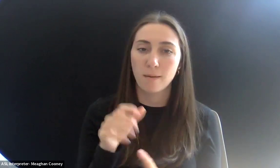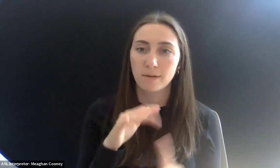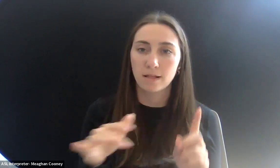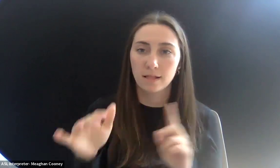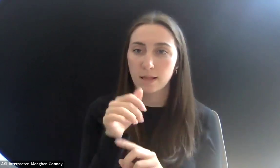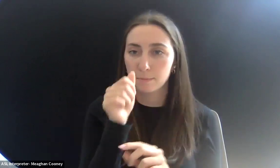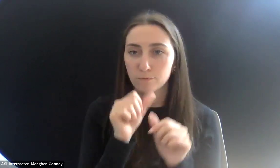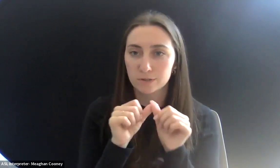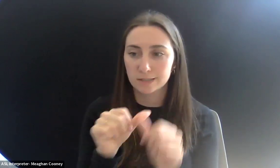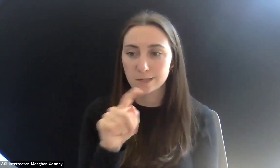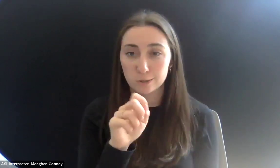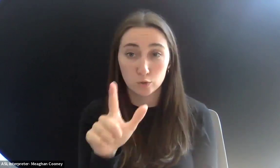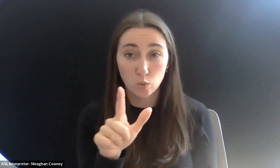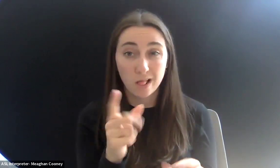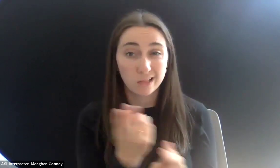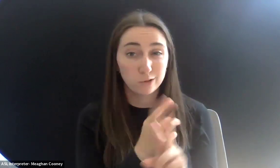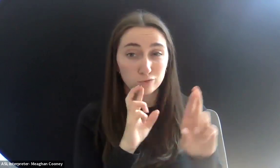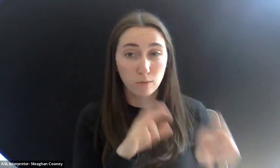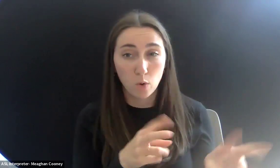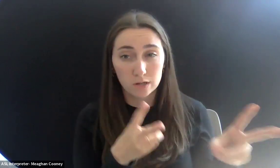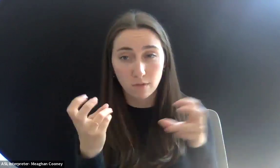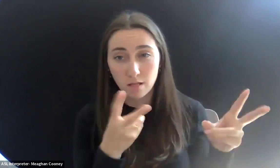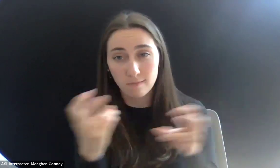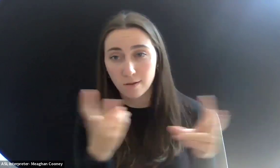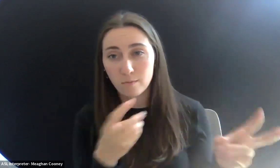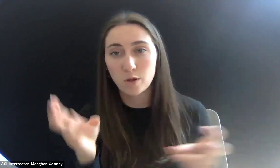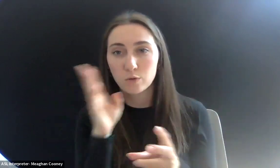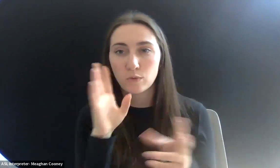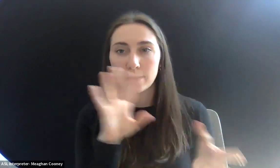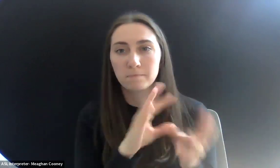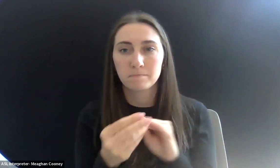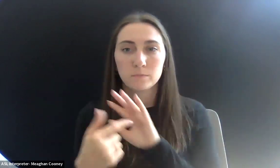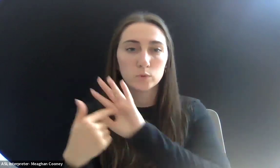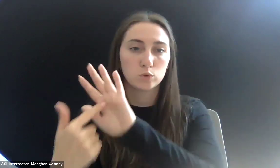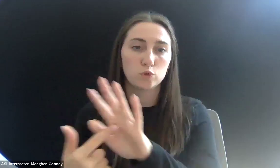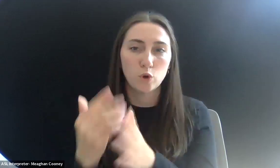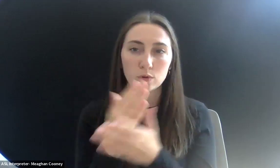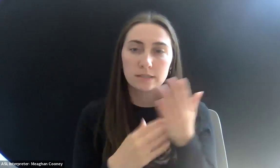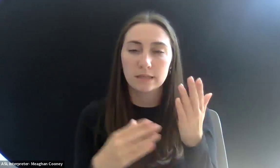And so we thought that would be an informative piece of information to present to the public.